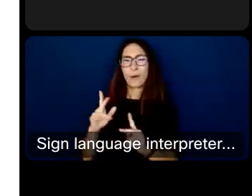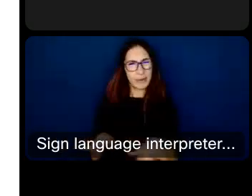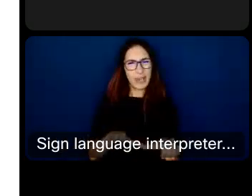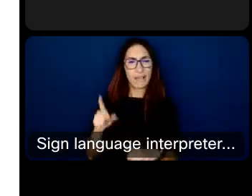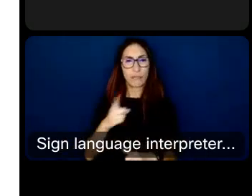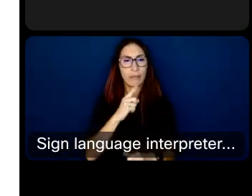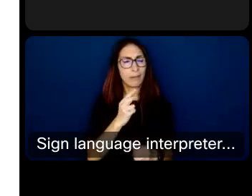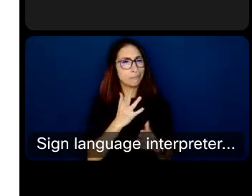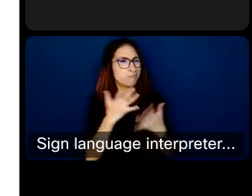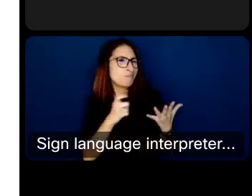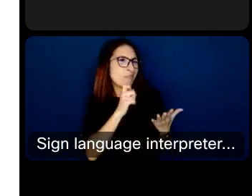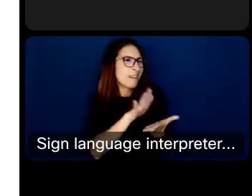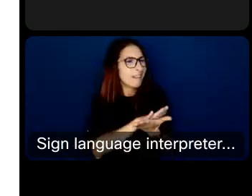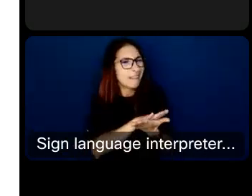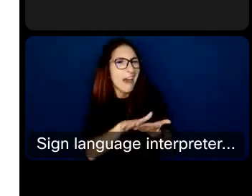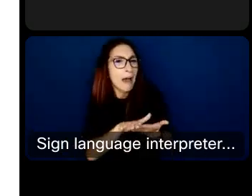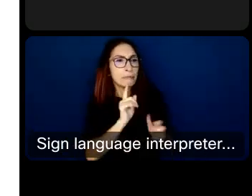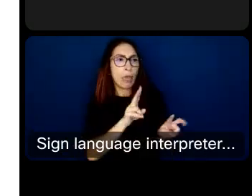they're living with HIV. It comes in the form of the